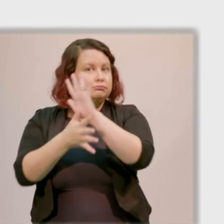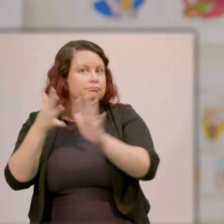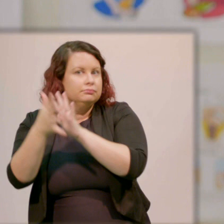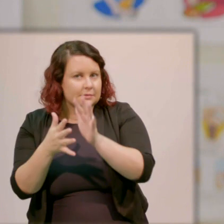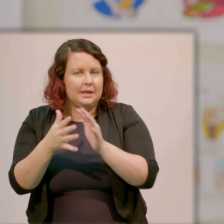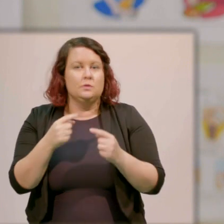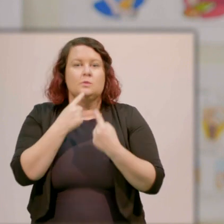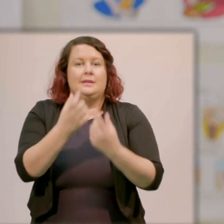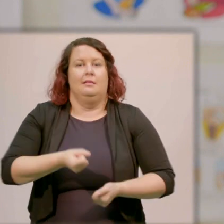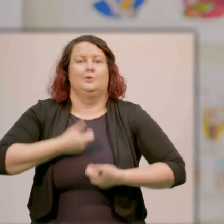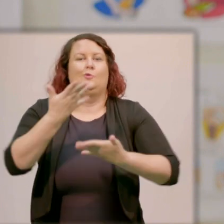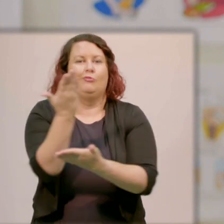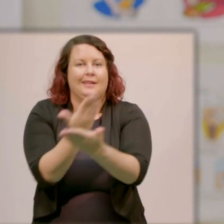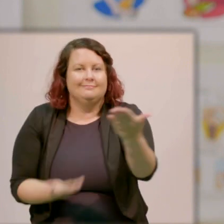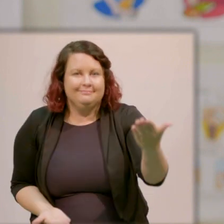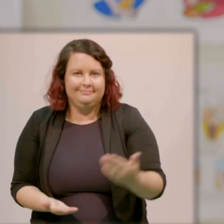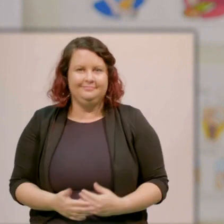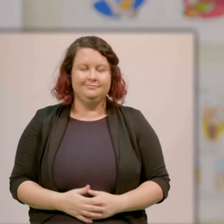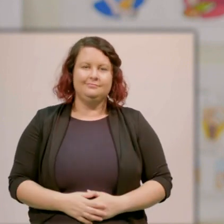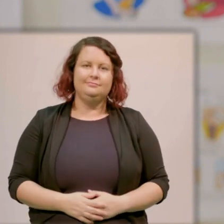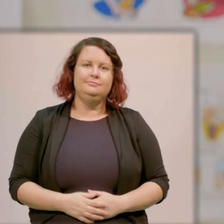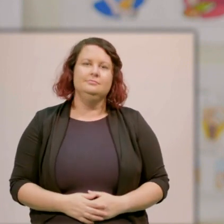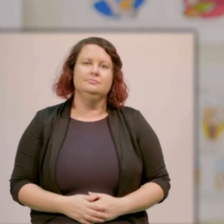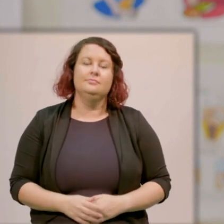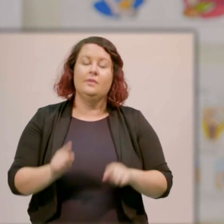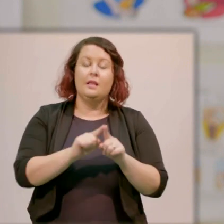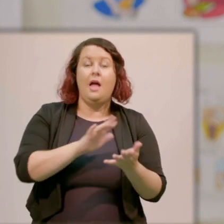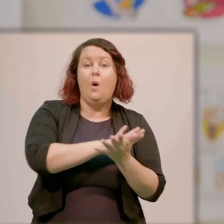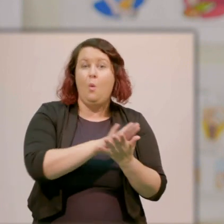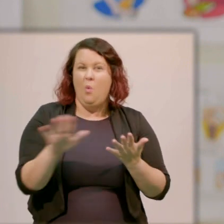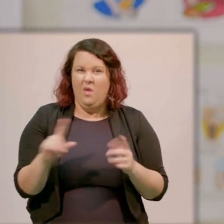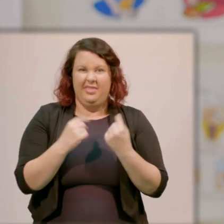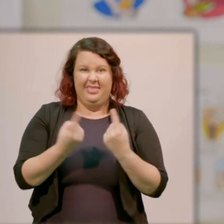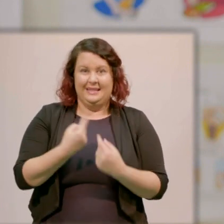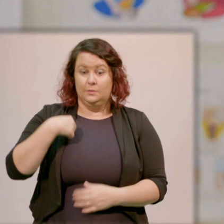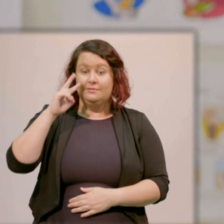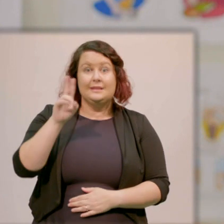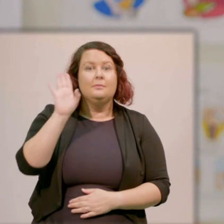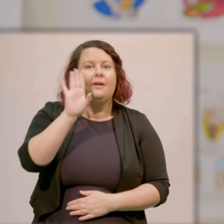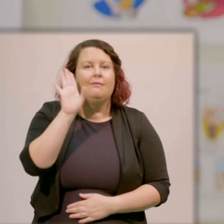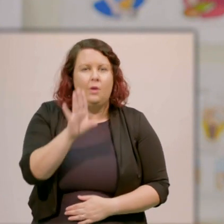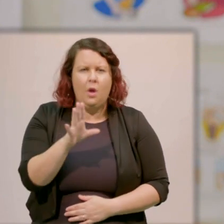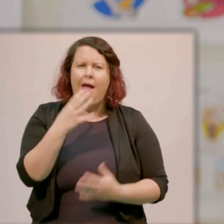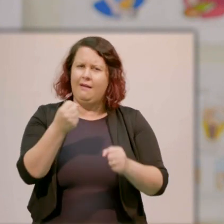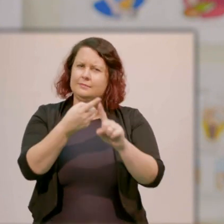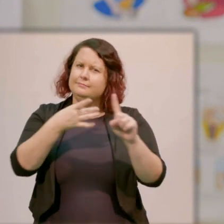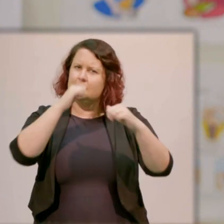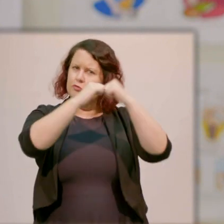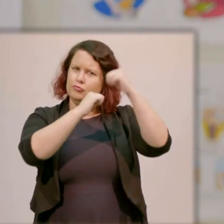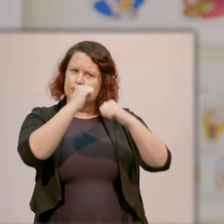to convey meaning and tell a story. Like all text that we engage with, multimodal texts will follow a particular structure,